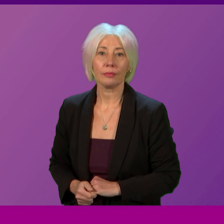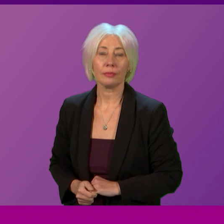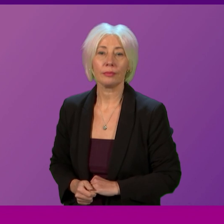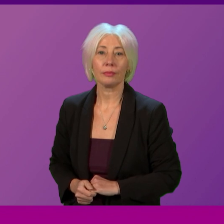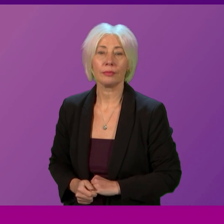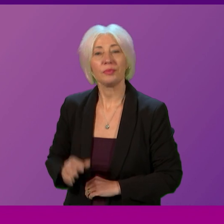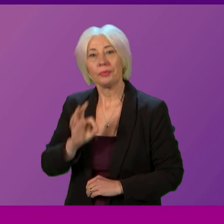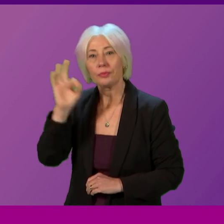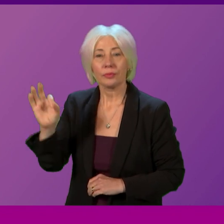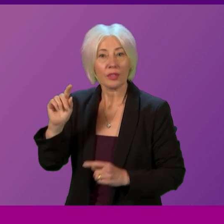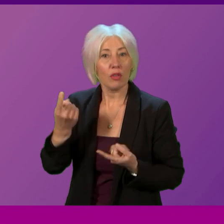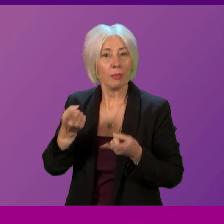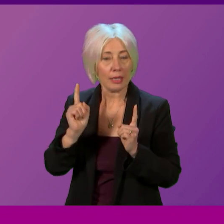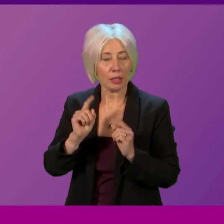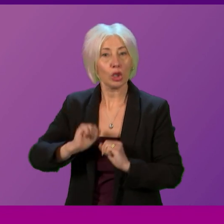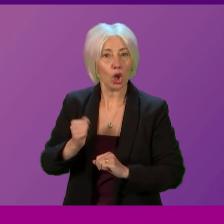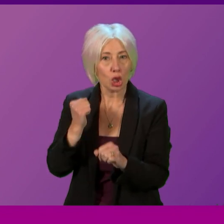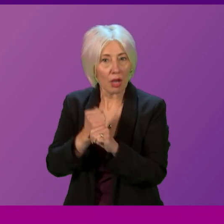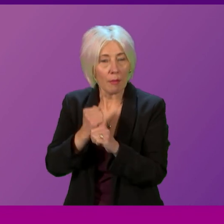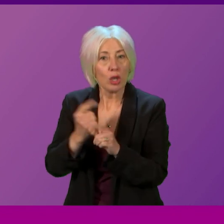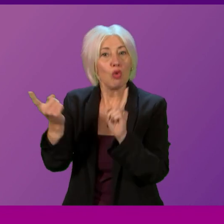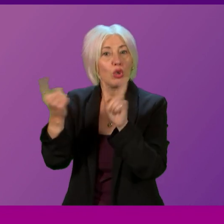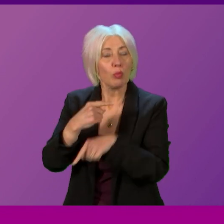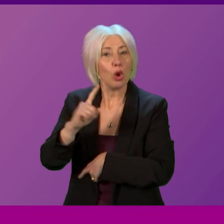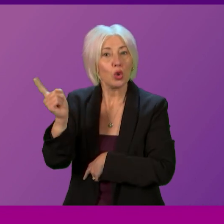To ask the First Minister what the Scottish Government’s response is to the Supreme